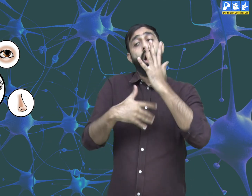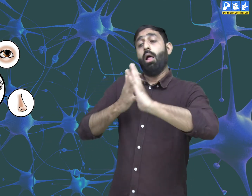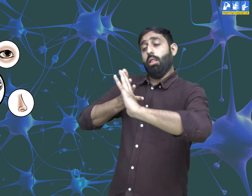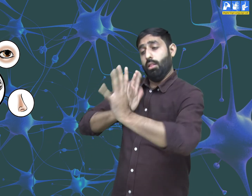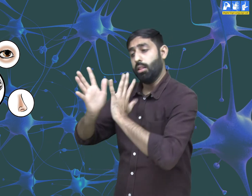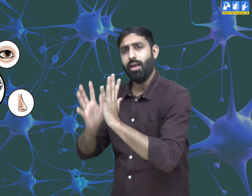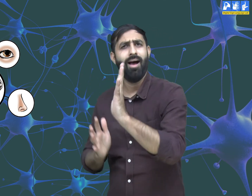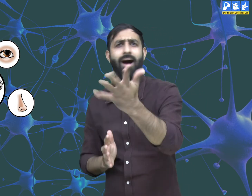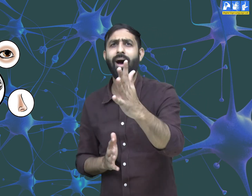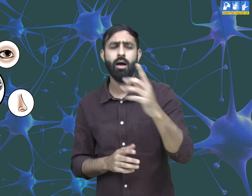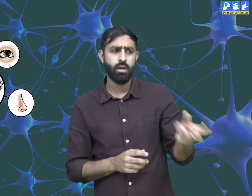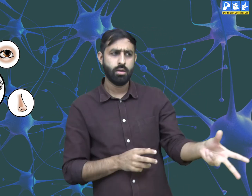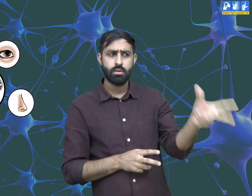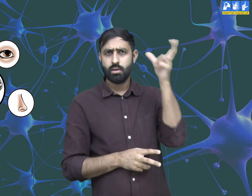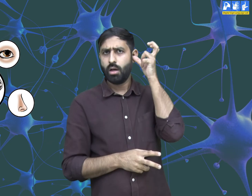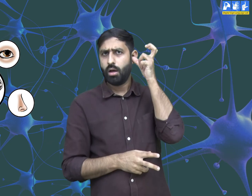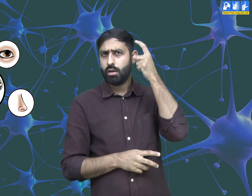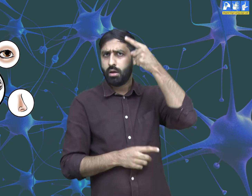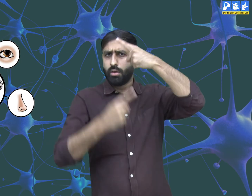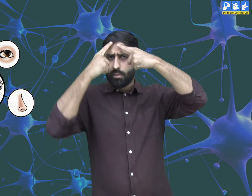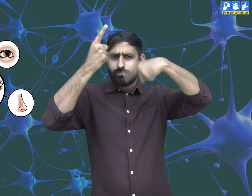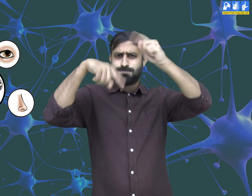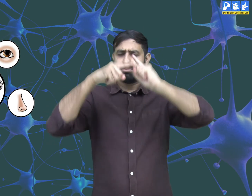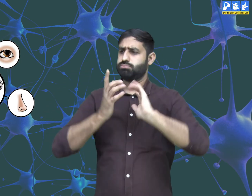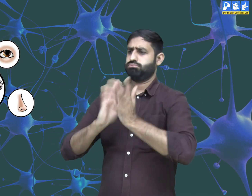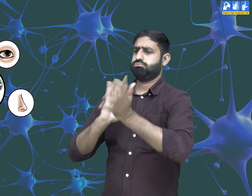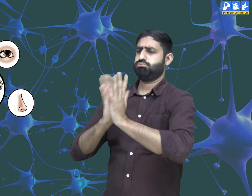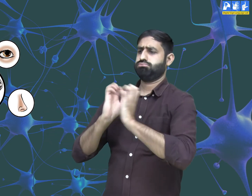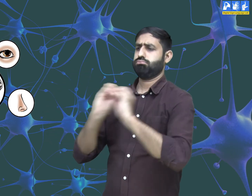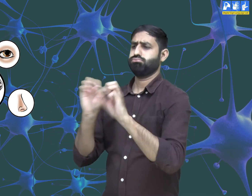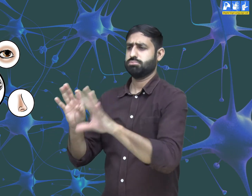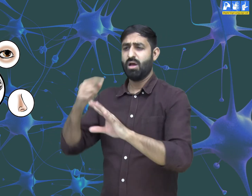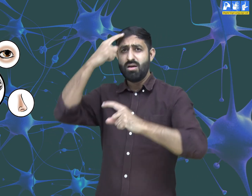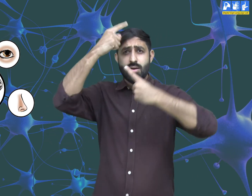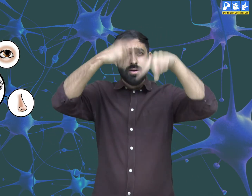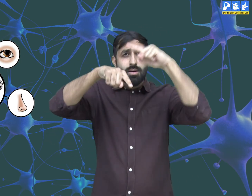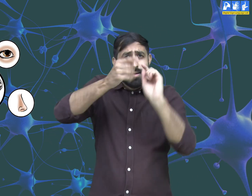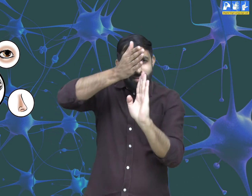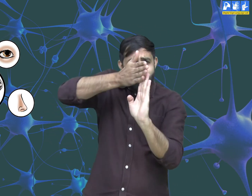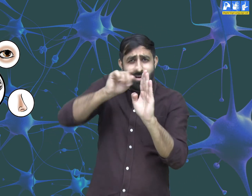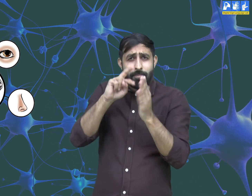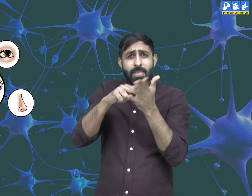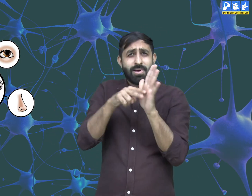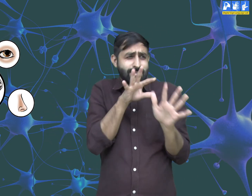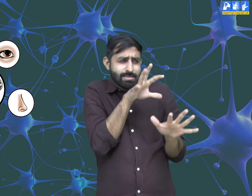the basis of a one-time exposure to an expression in a source language.